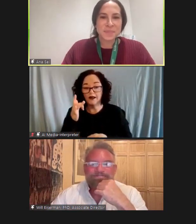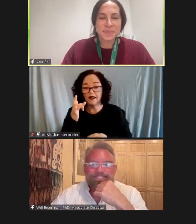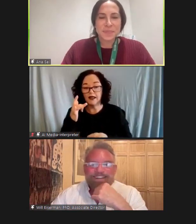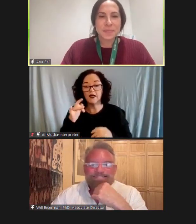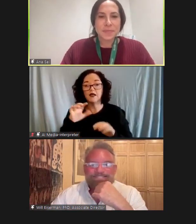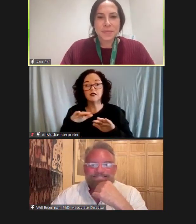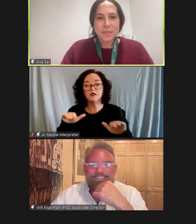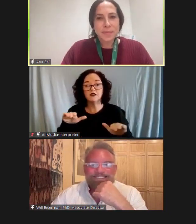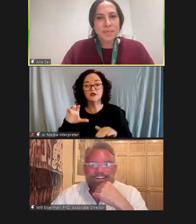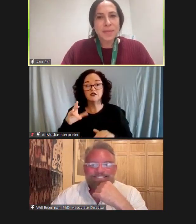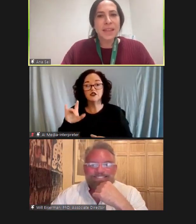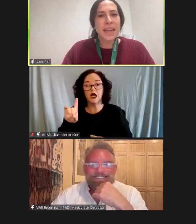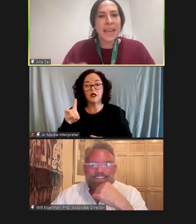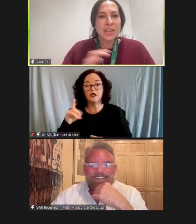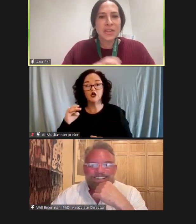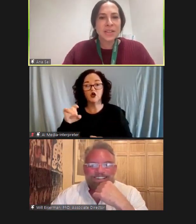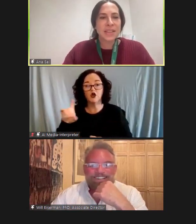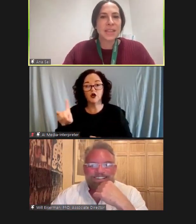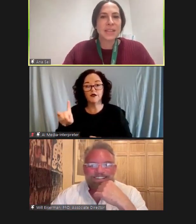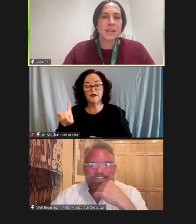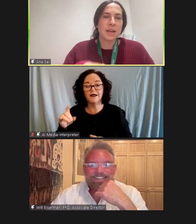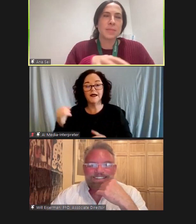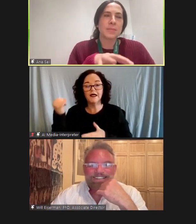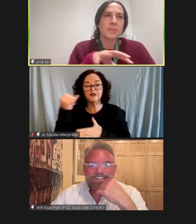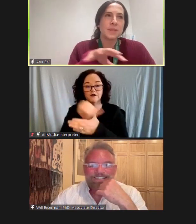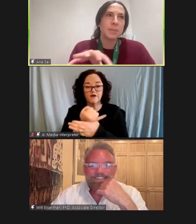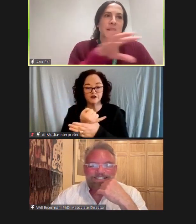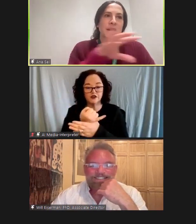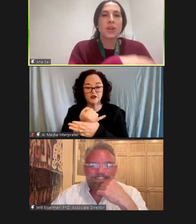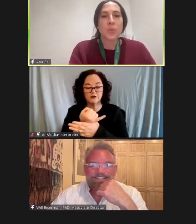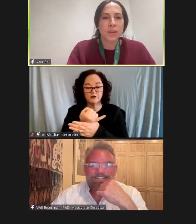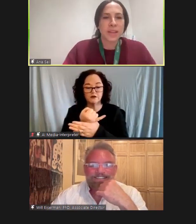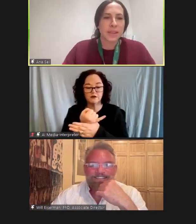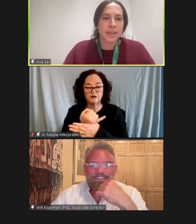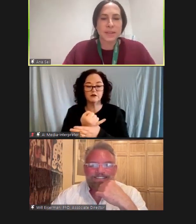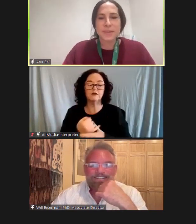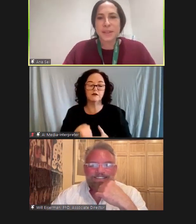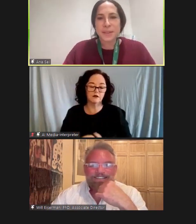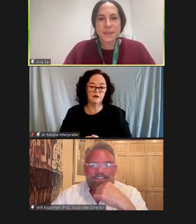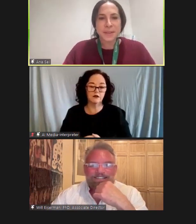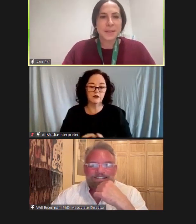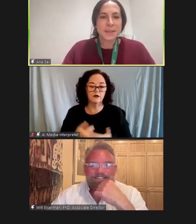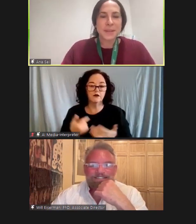Intervention and the agency um depends